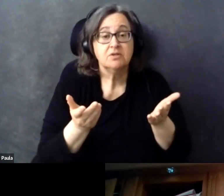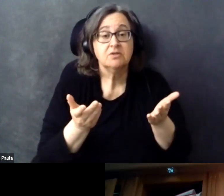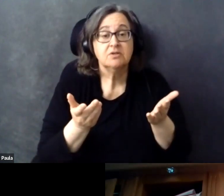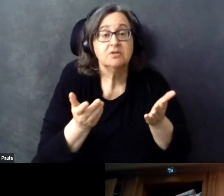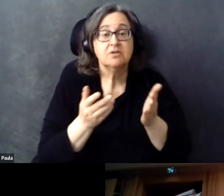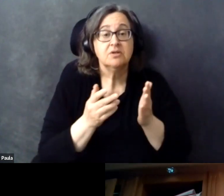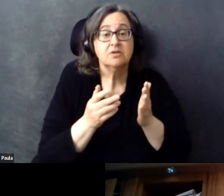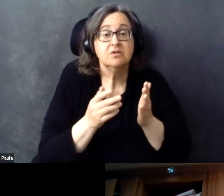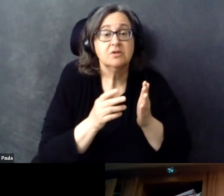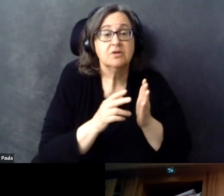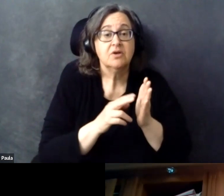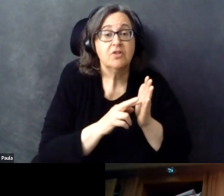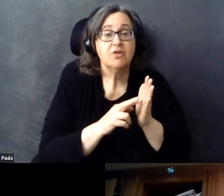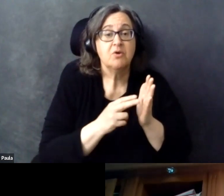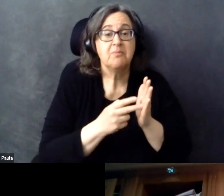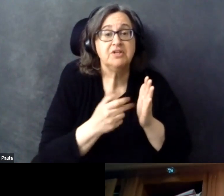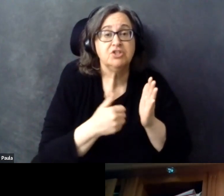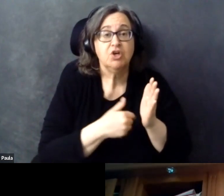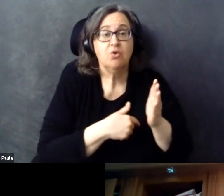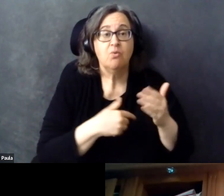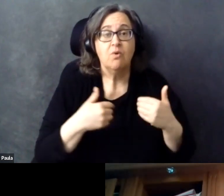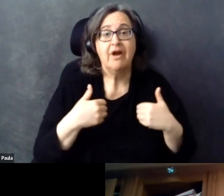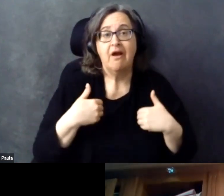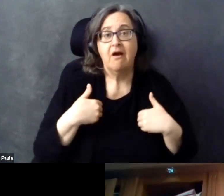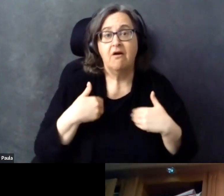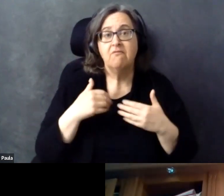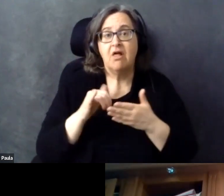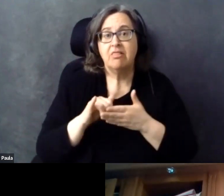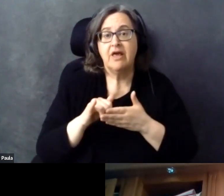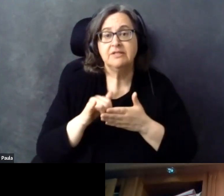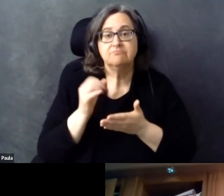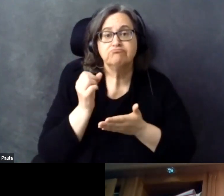complying with the accessibility obligations, then we have